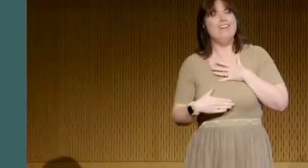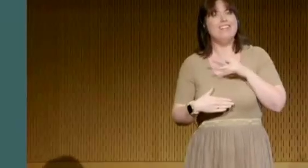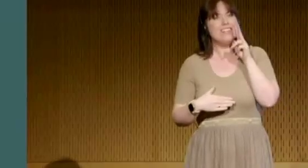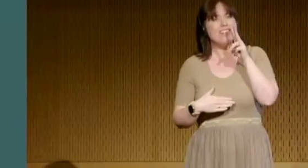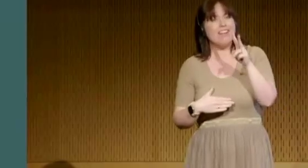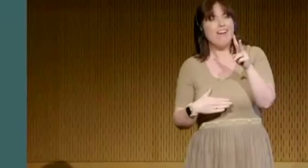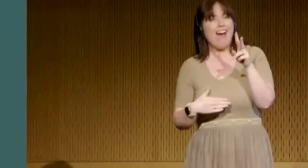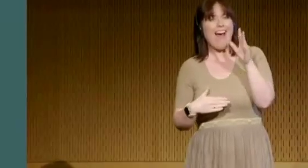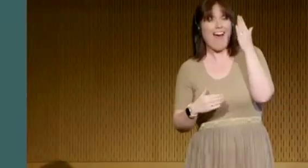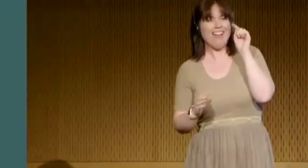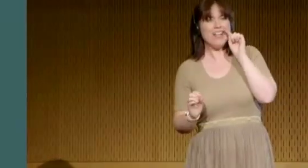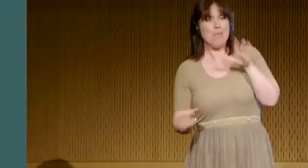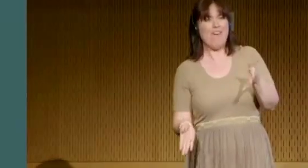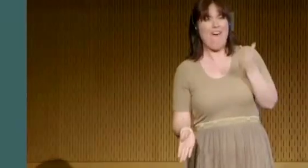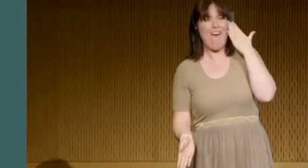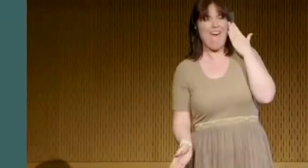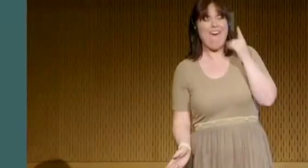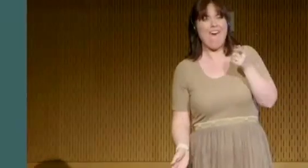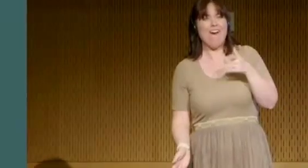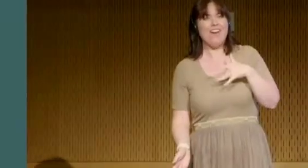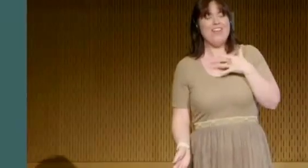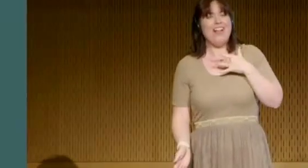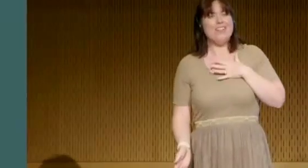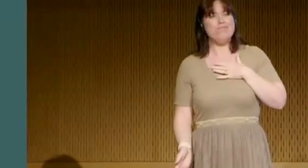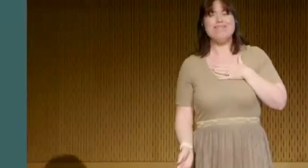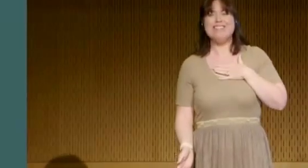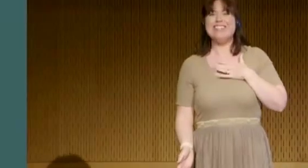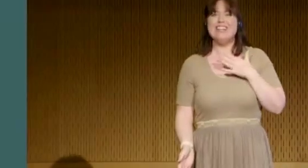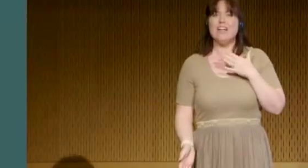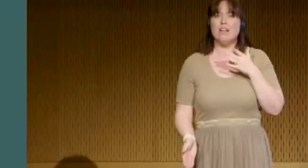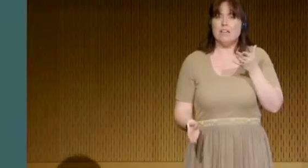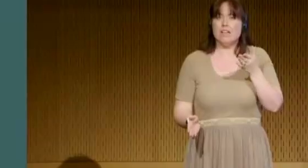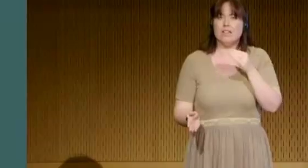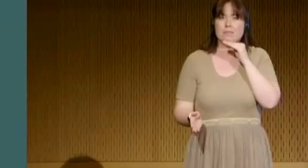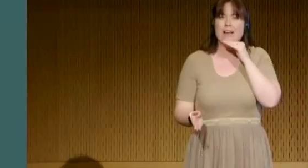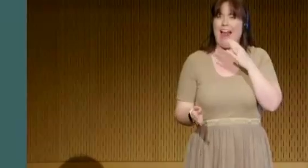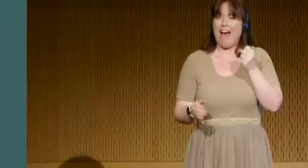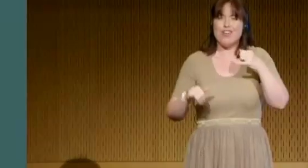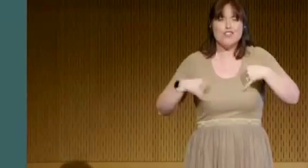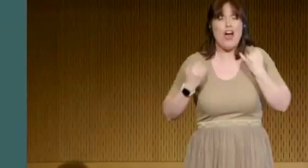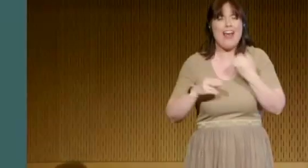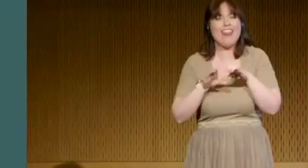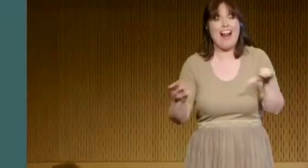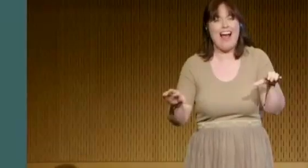familiar, then that's the whole idea of joy in the classroom. Okay? So, we're bringing that back